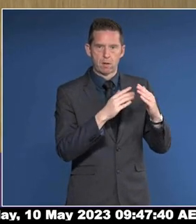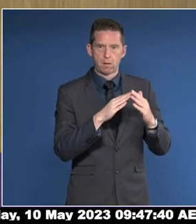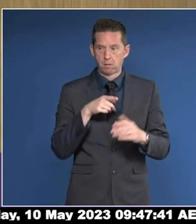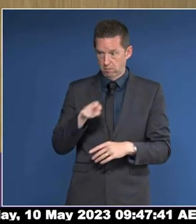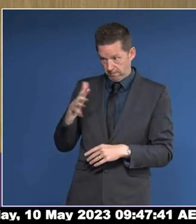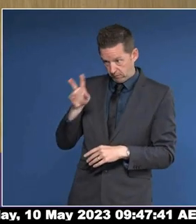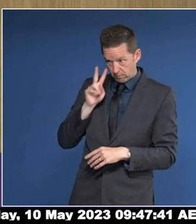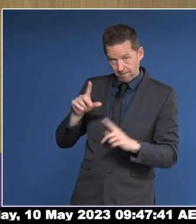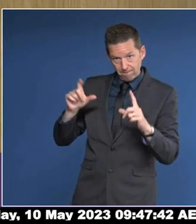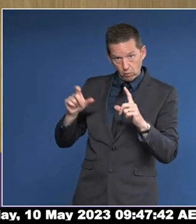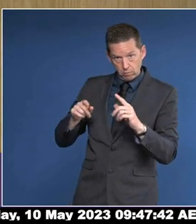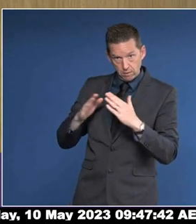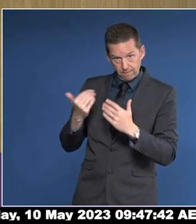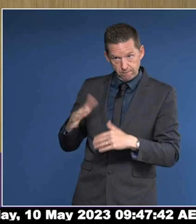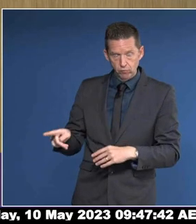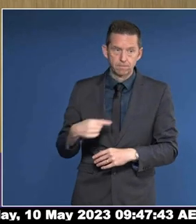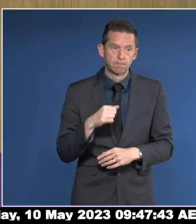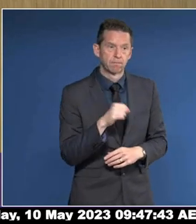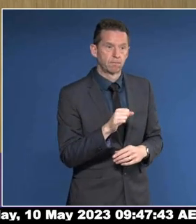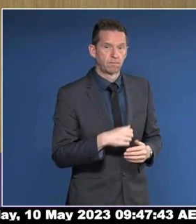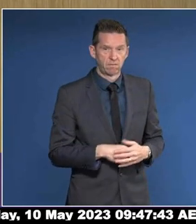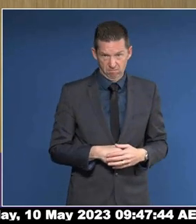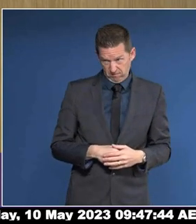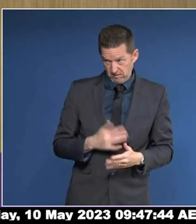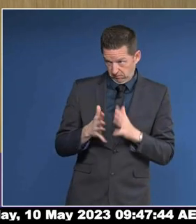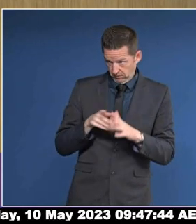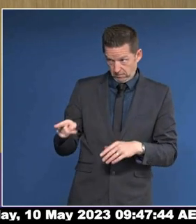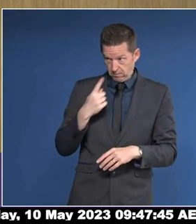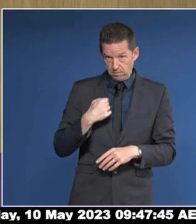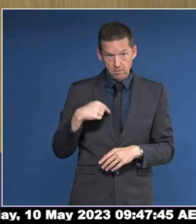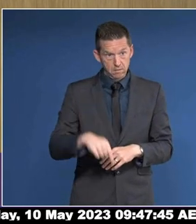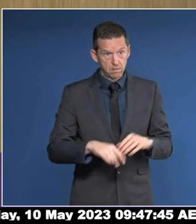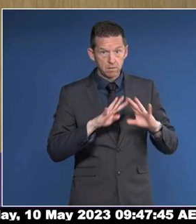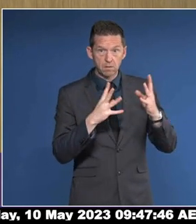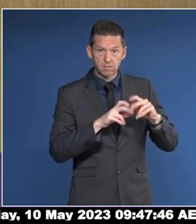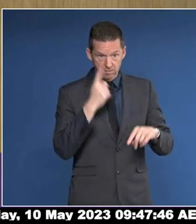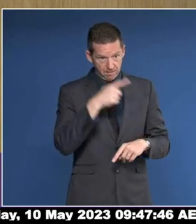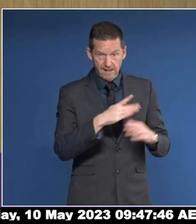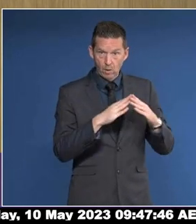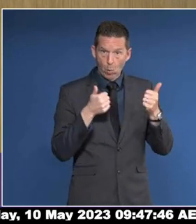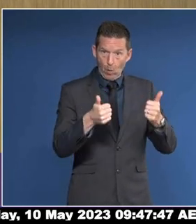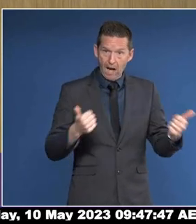Yes, I have. MS EASTMAN: You're not suggesting to the Royal Commission that that was adequate housing based on those photos? No, I'm not suggesting that.